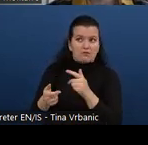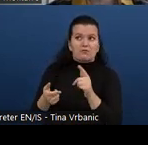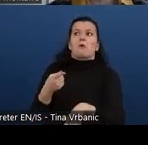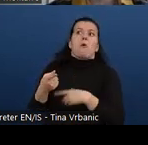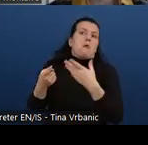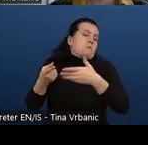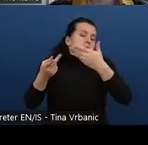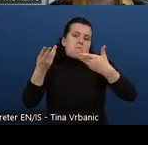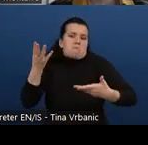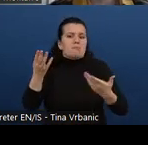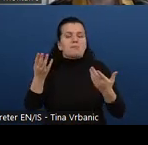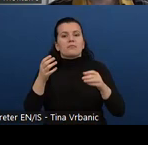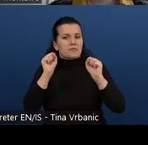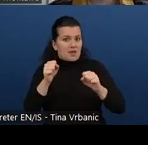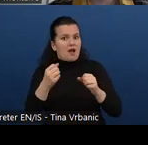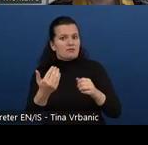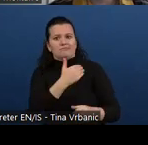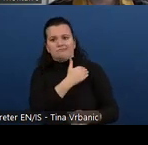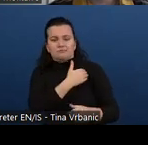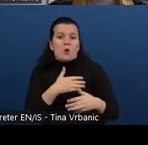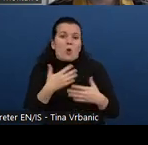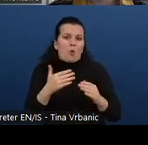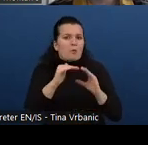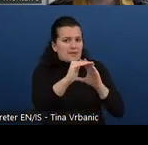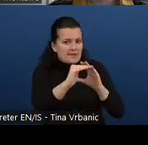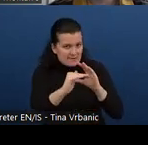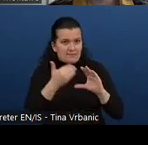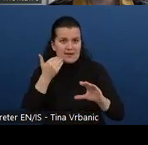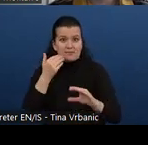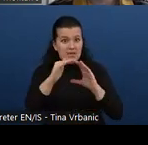If you want to write an e mail, the e mail for that is wai eo editors@w3.org.